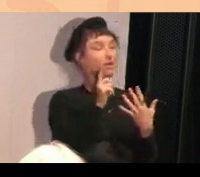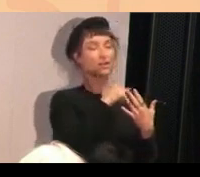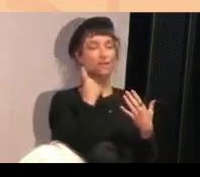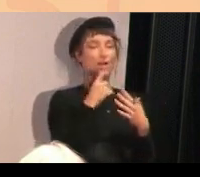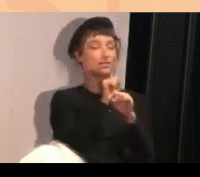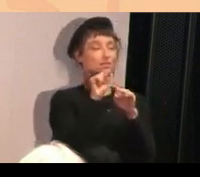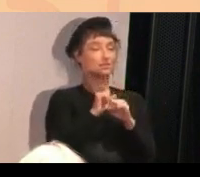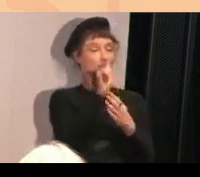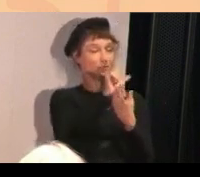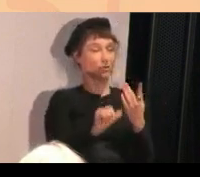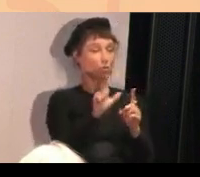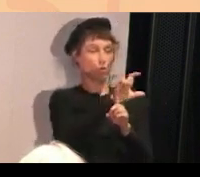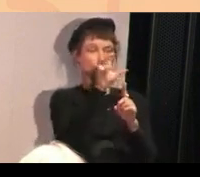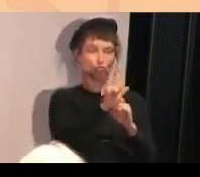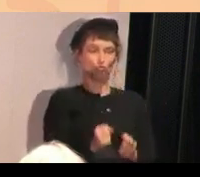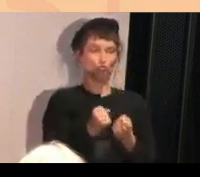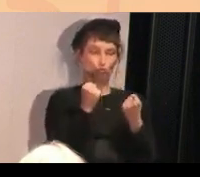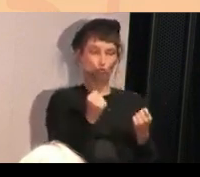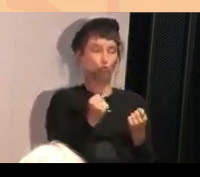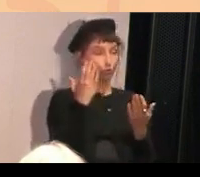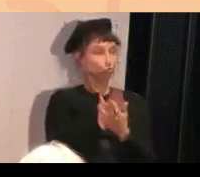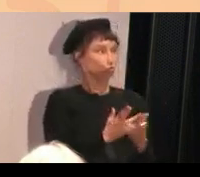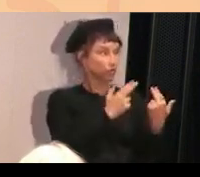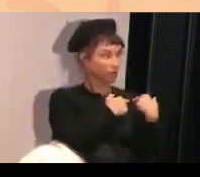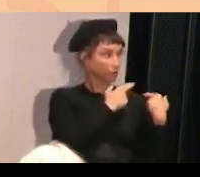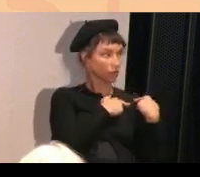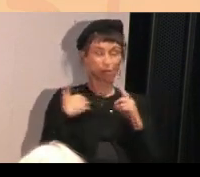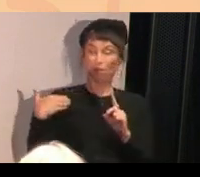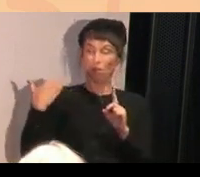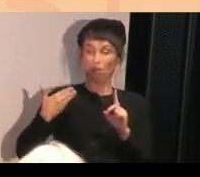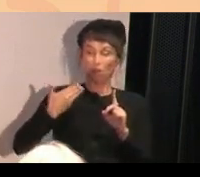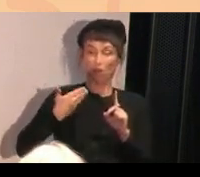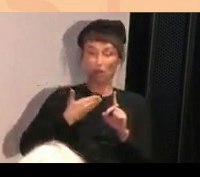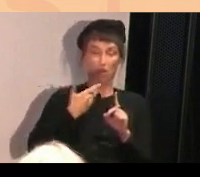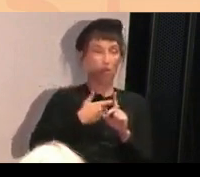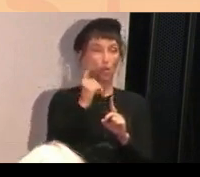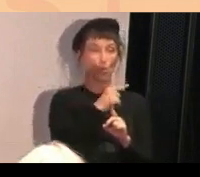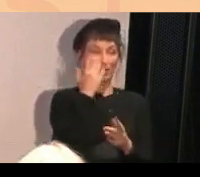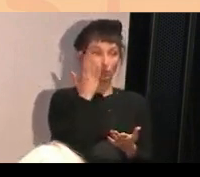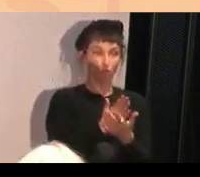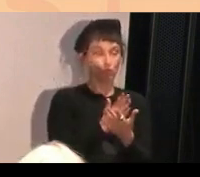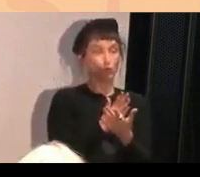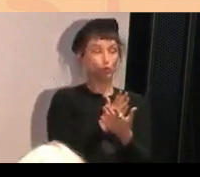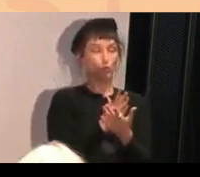strong is an intergenerational responsibility that we carry close to our heart and spirit